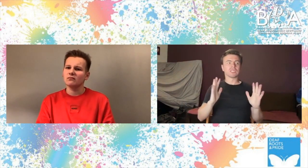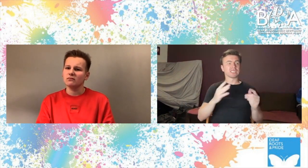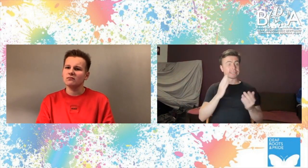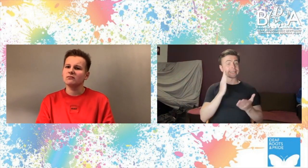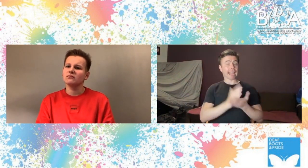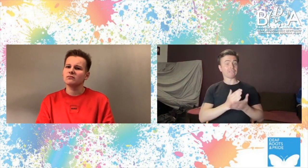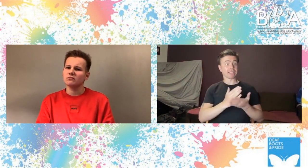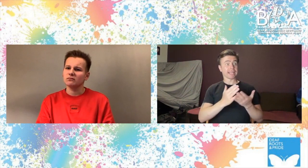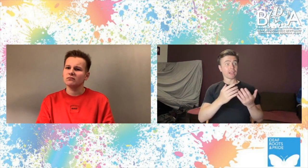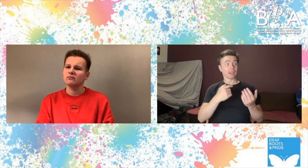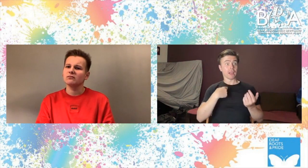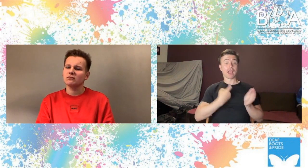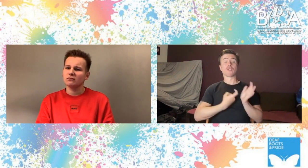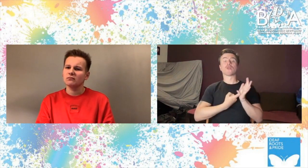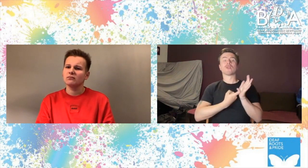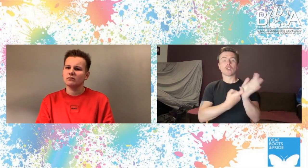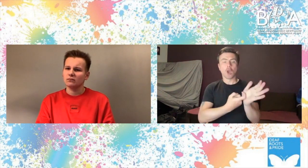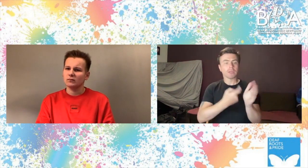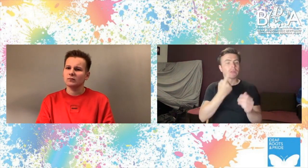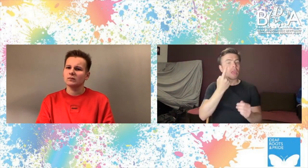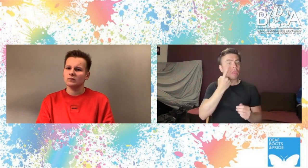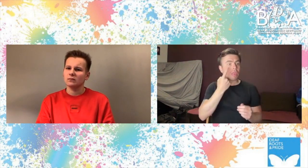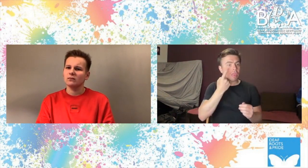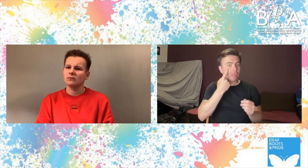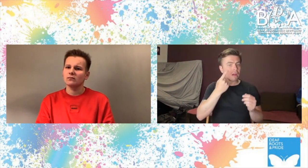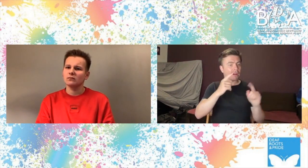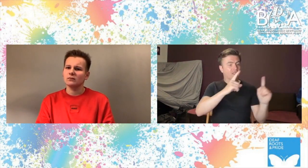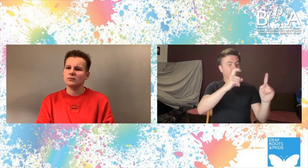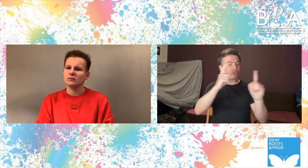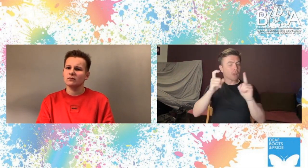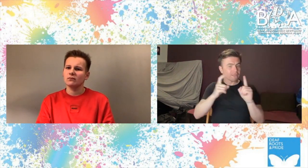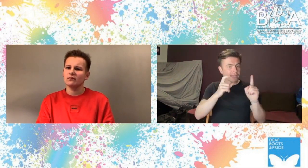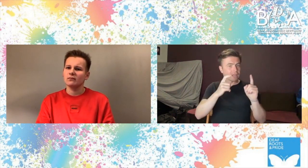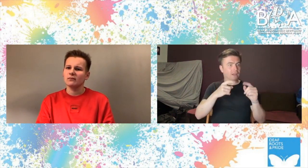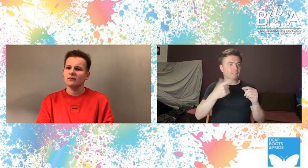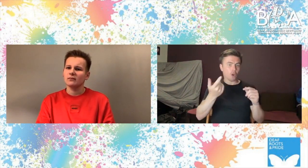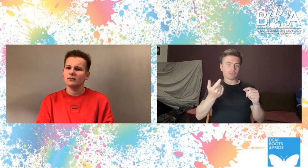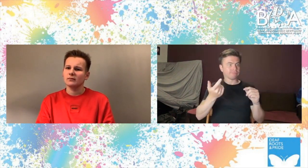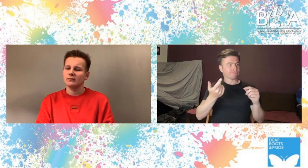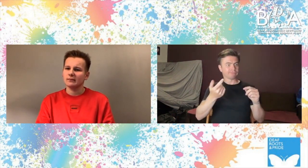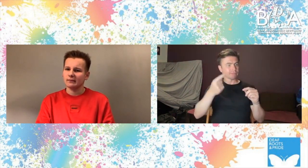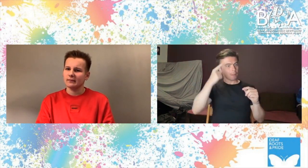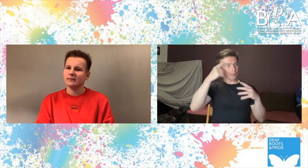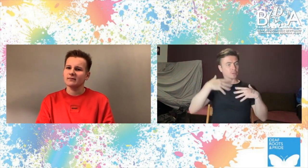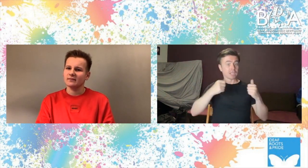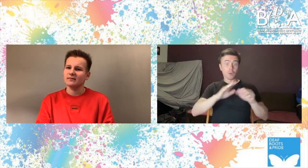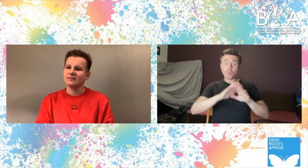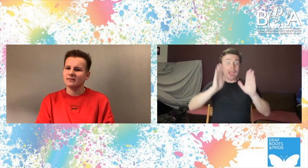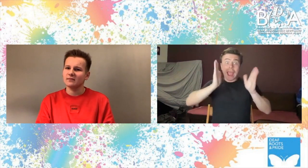Definitely. I would recommend trying photography for your mental health.